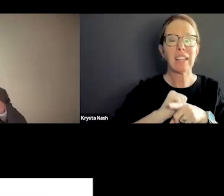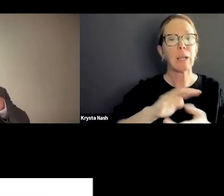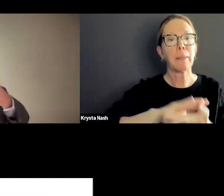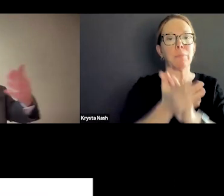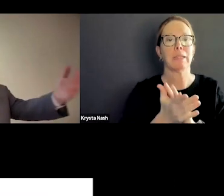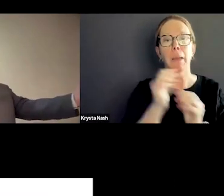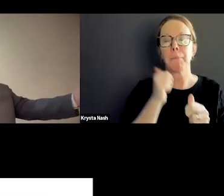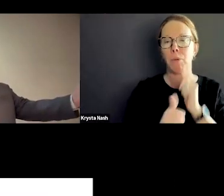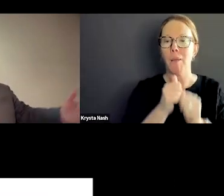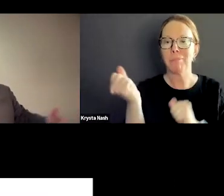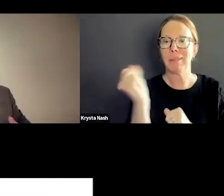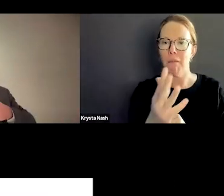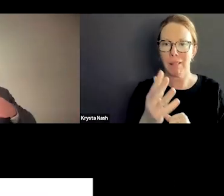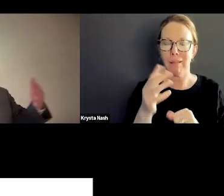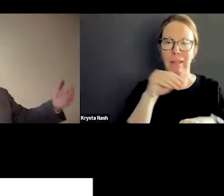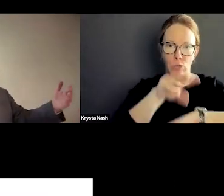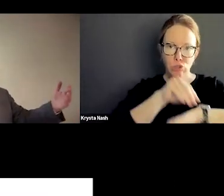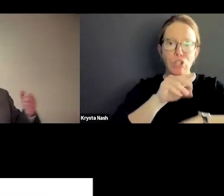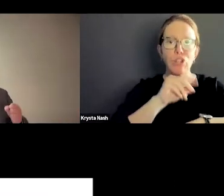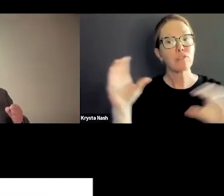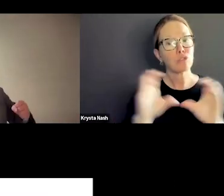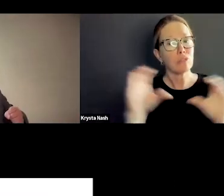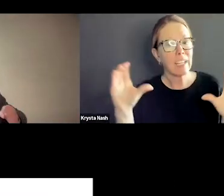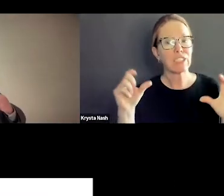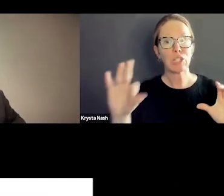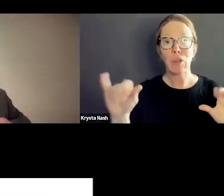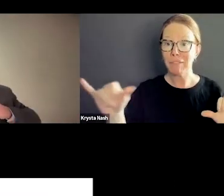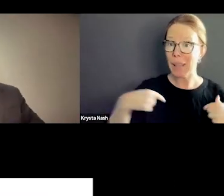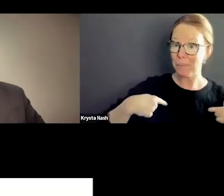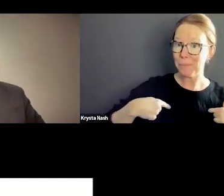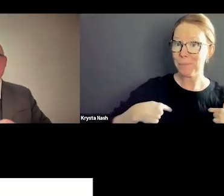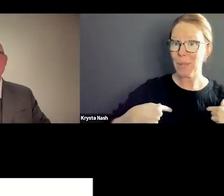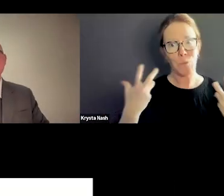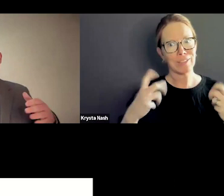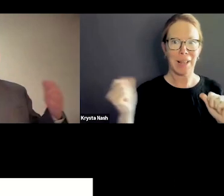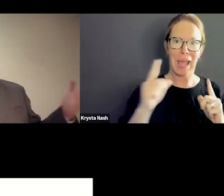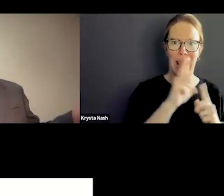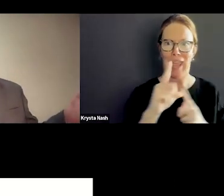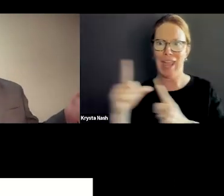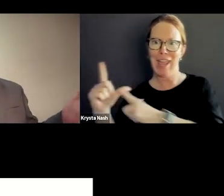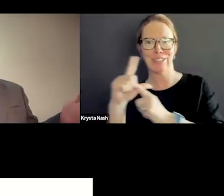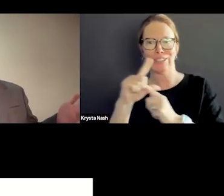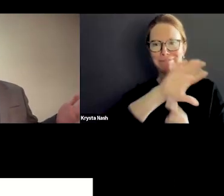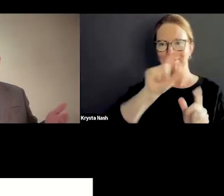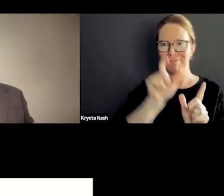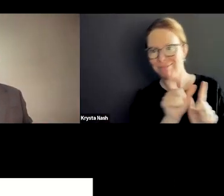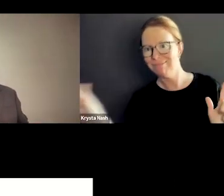There is certification. So if you really are someone like me who likes to have lots of letters behind their name, you could go back and get certification.